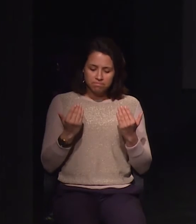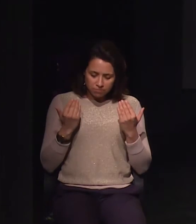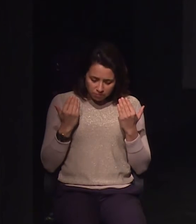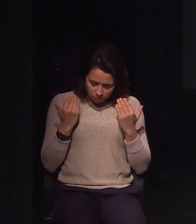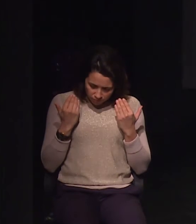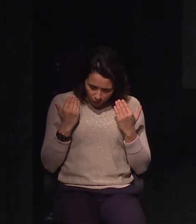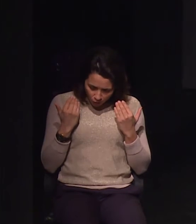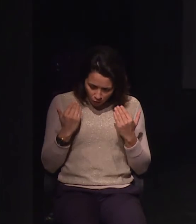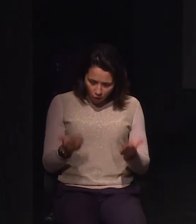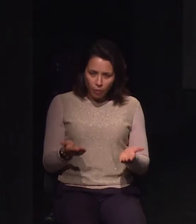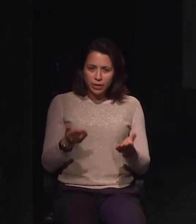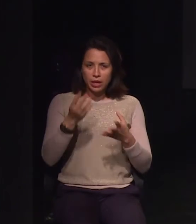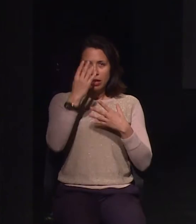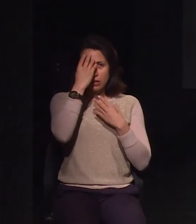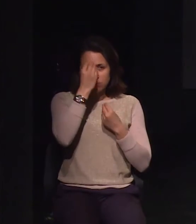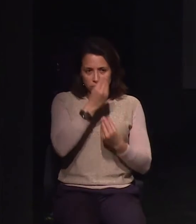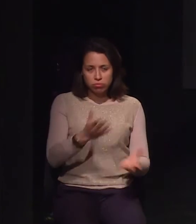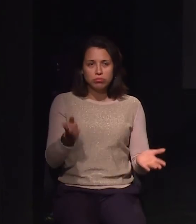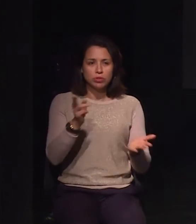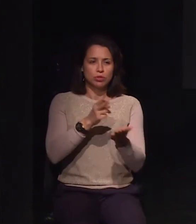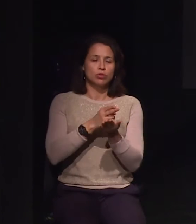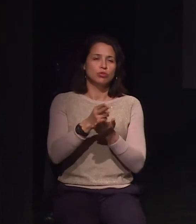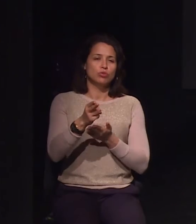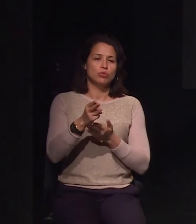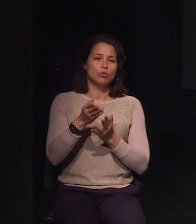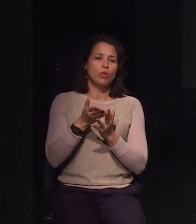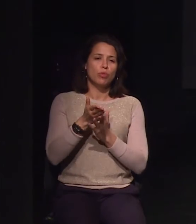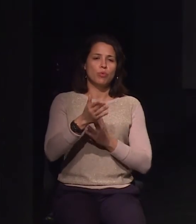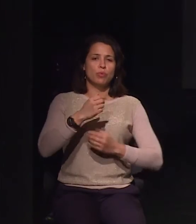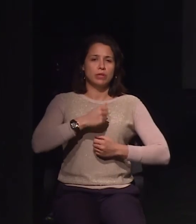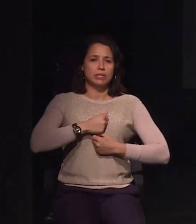an expressive mode, not in a manner that is divisive, because we don’t need any more